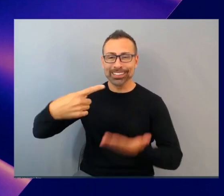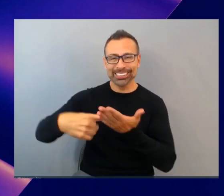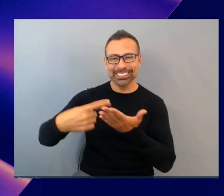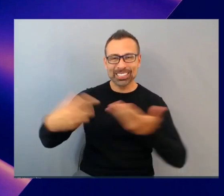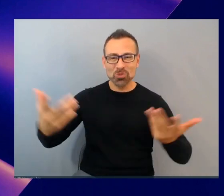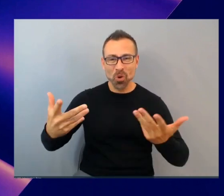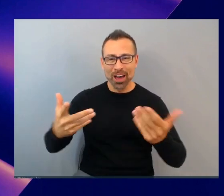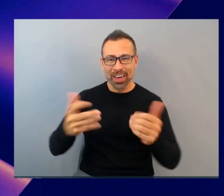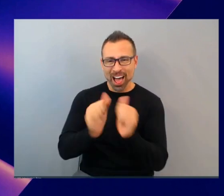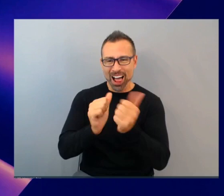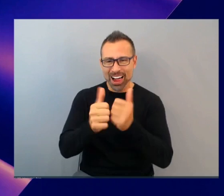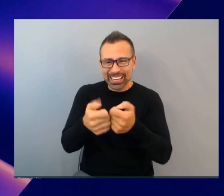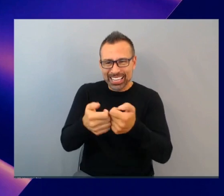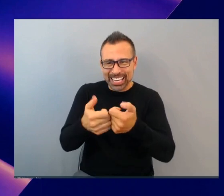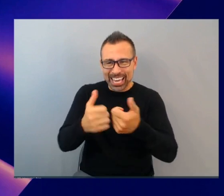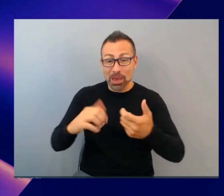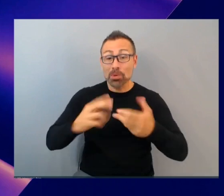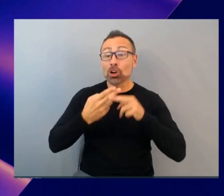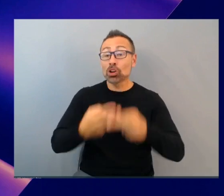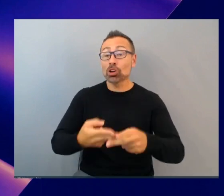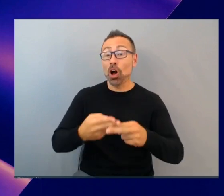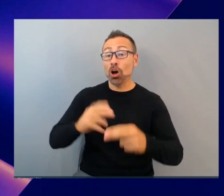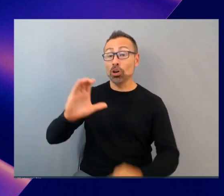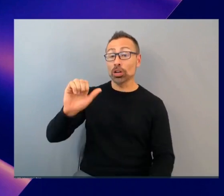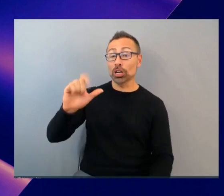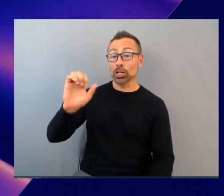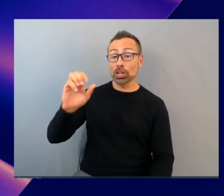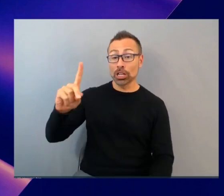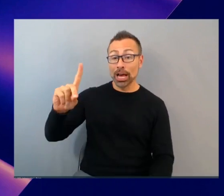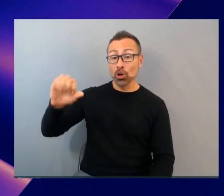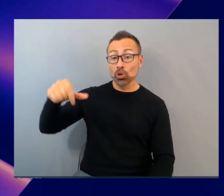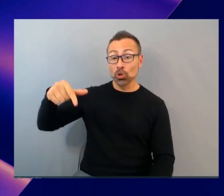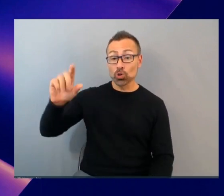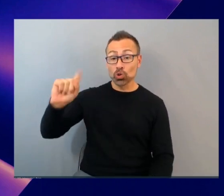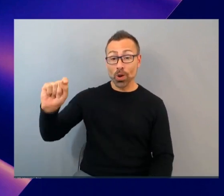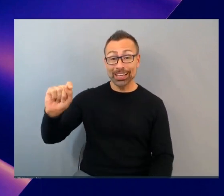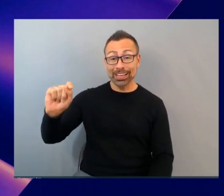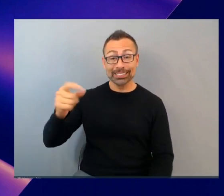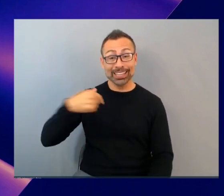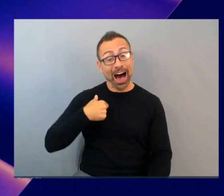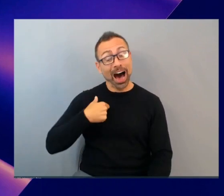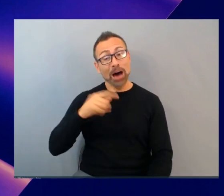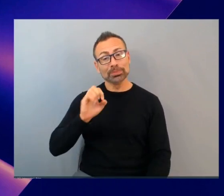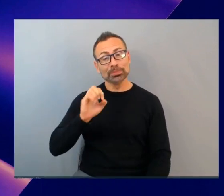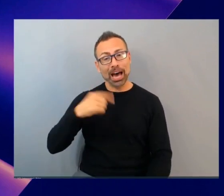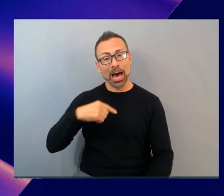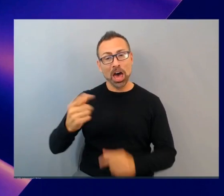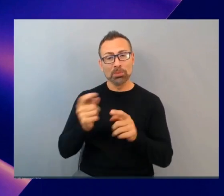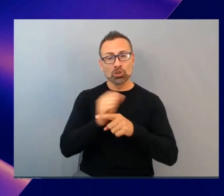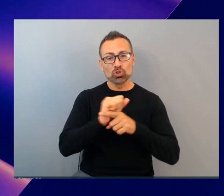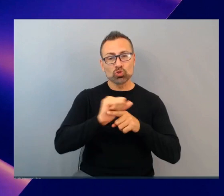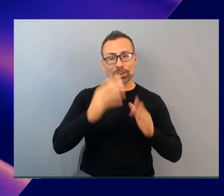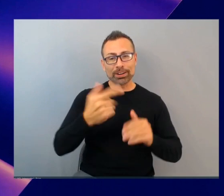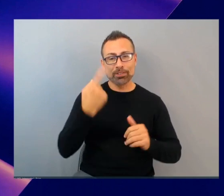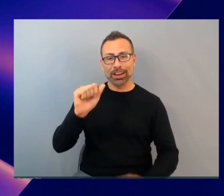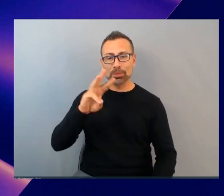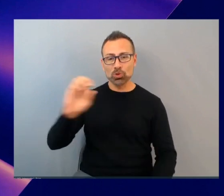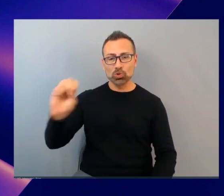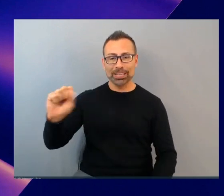My name's Aaron Hunter. I'm a senior technical trainer with AWS Training & Certification, and with me, we have Raf. Hello, thanks for receiving me, Aaron.